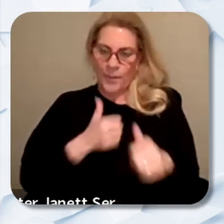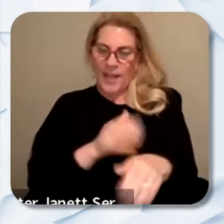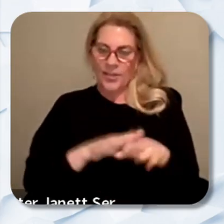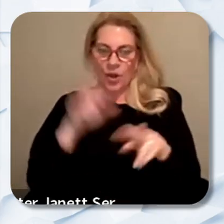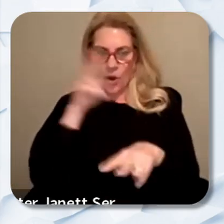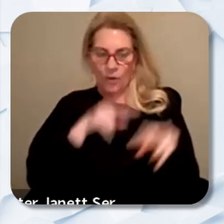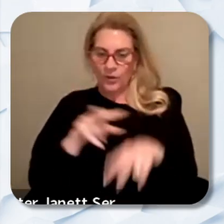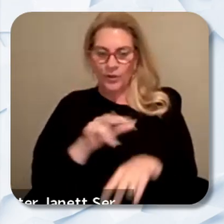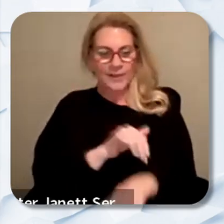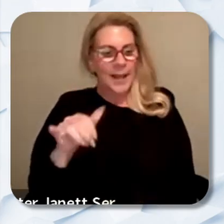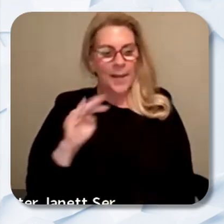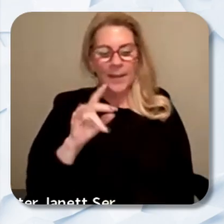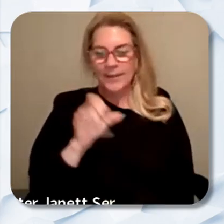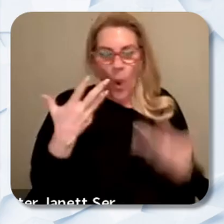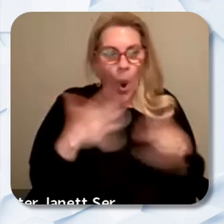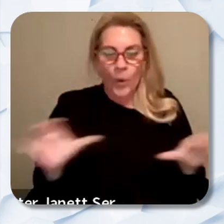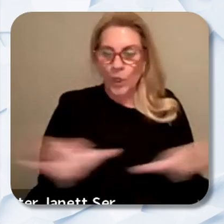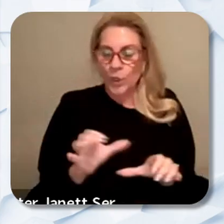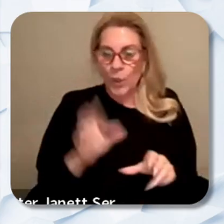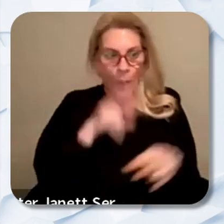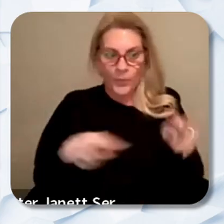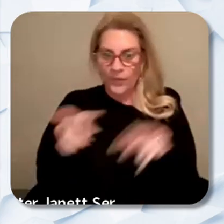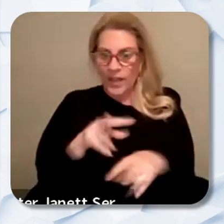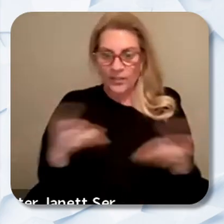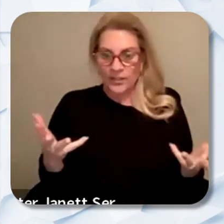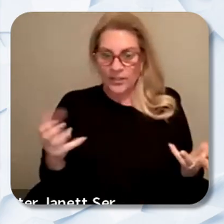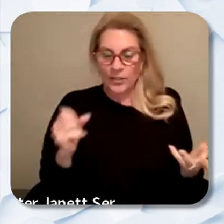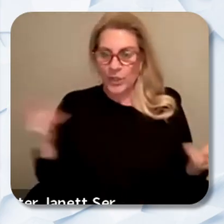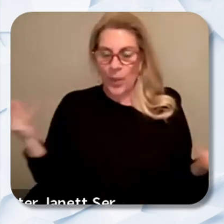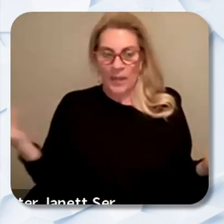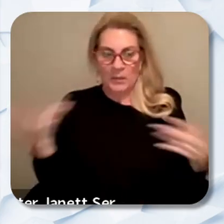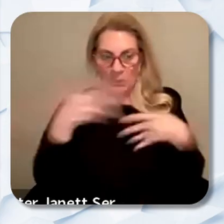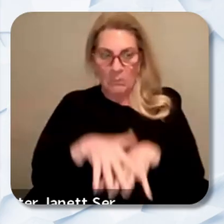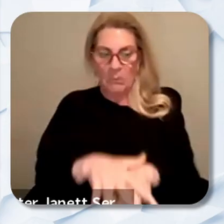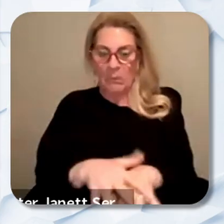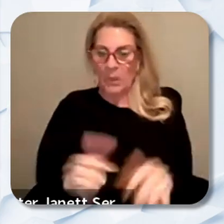Melissa said we're already doing observations for DRDPs this kind of blends on over. Thank you.